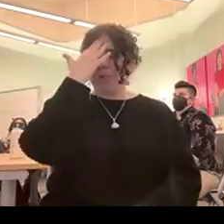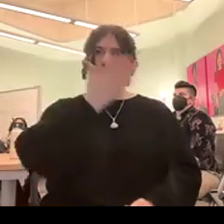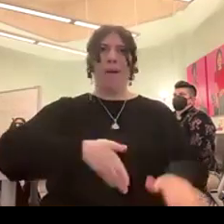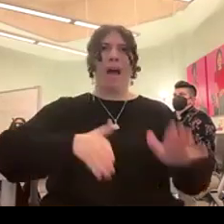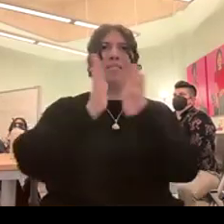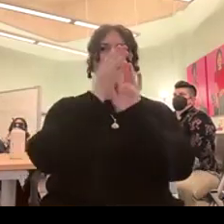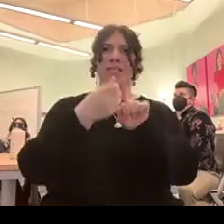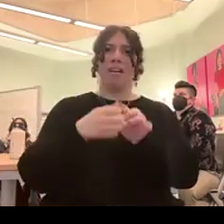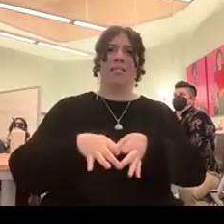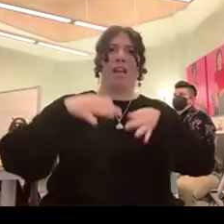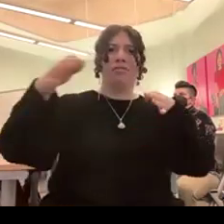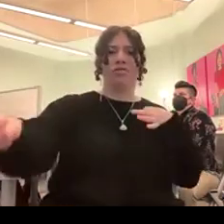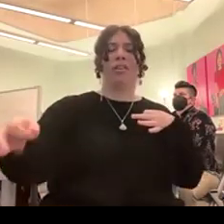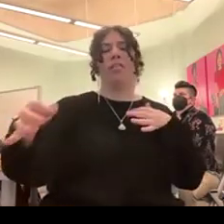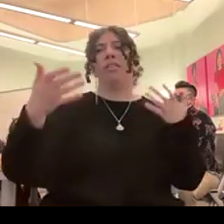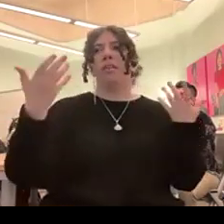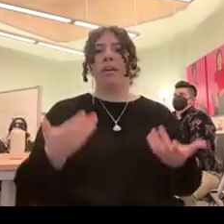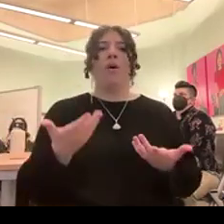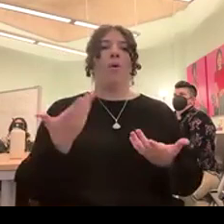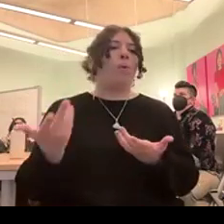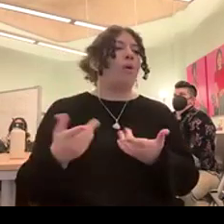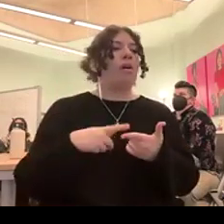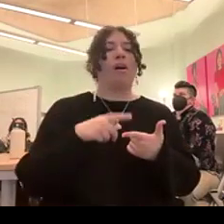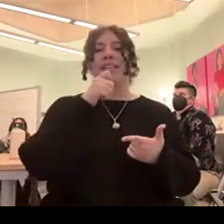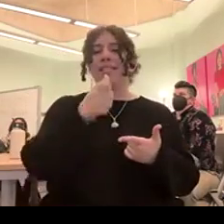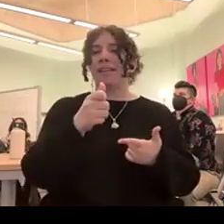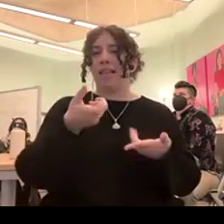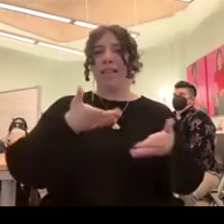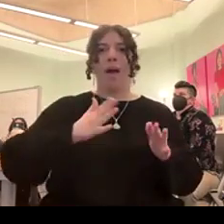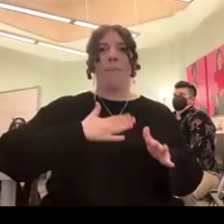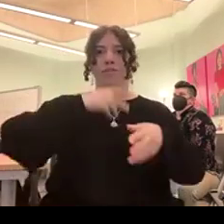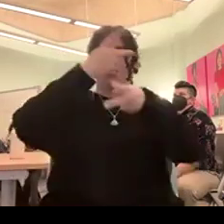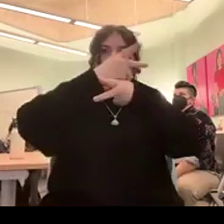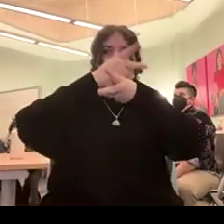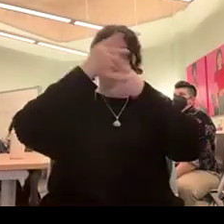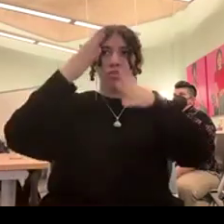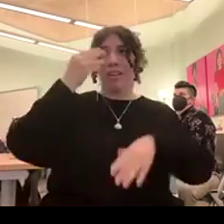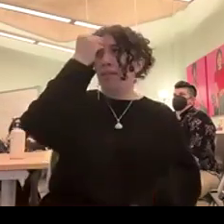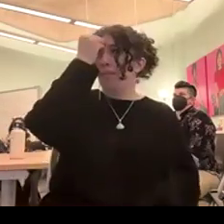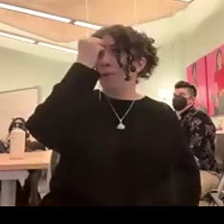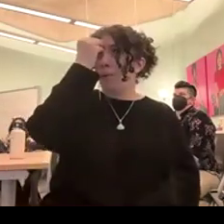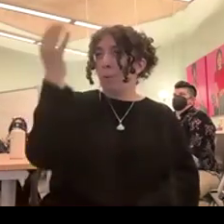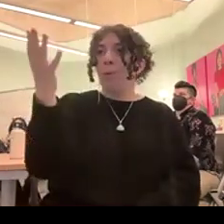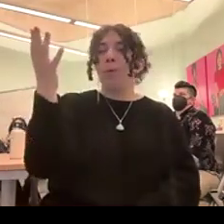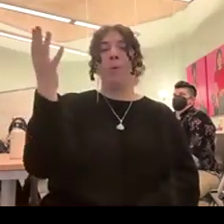let my professor know to ask for an extension a week ahead of time," or, "I didn't let my